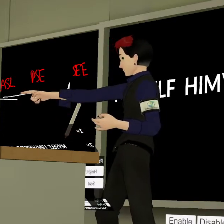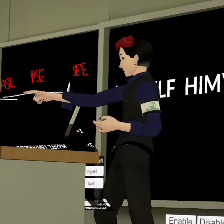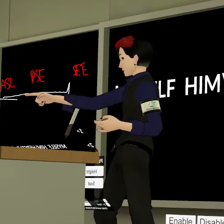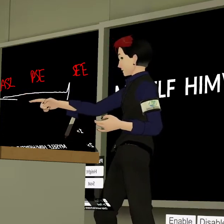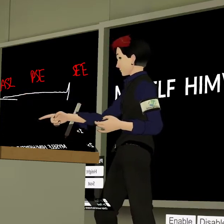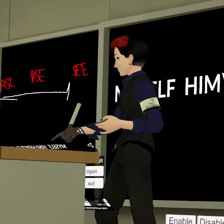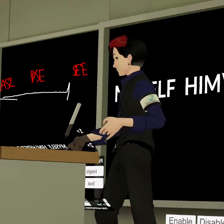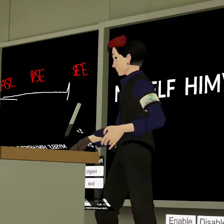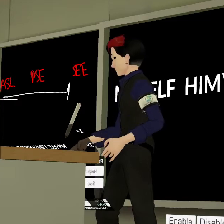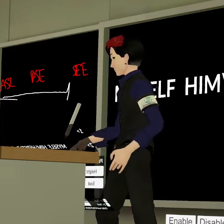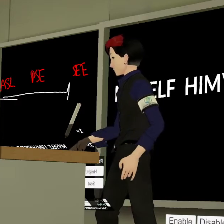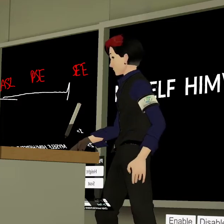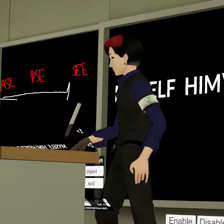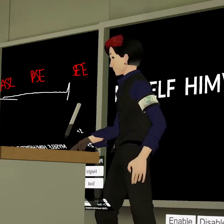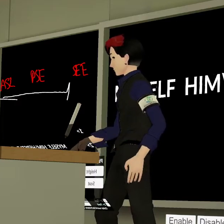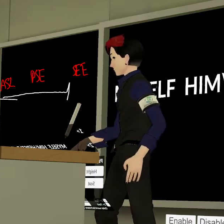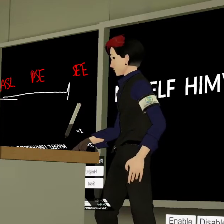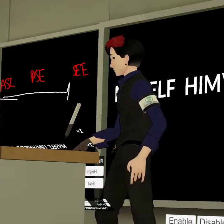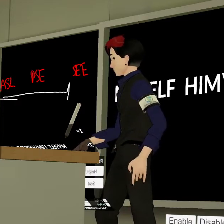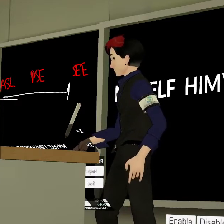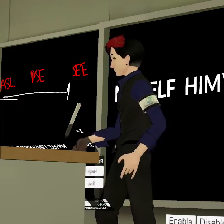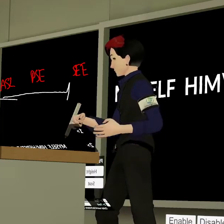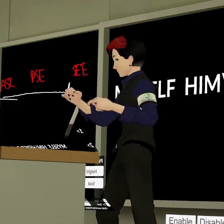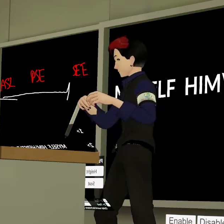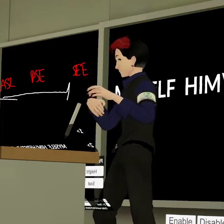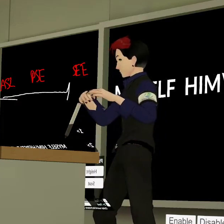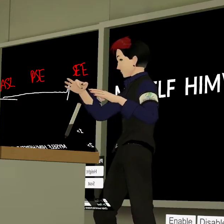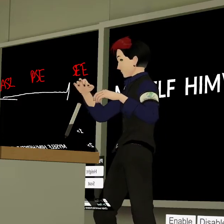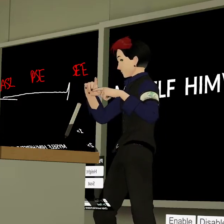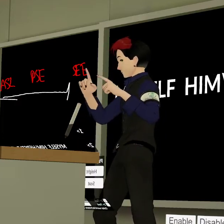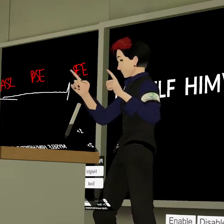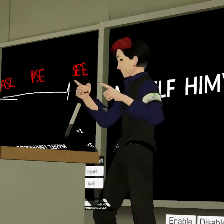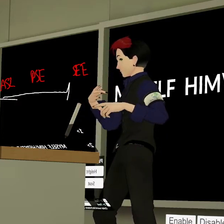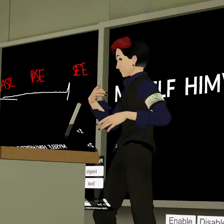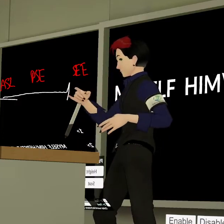__Chris__ : yes can can you explain the difference between like and like because i see some